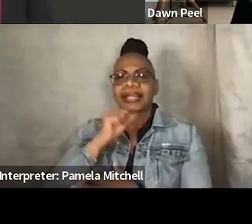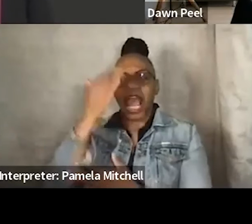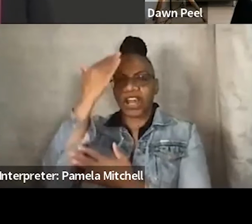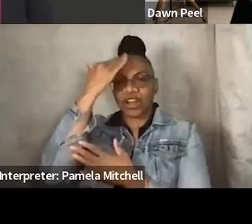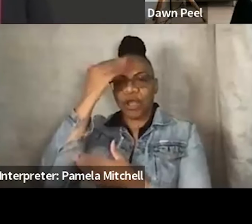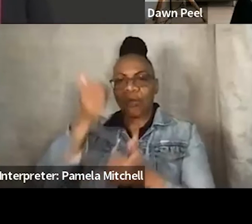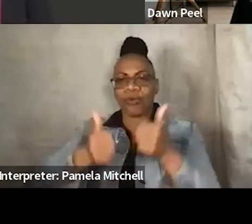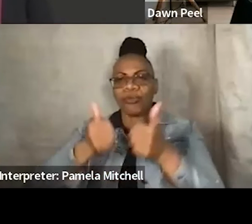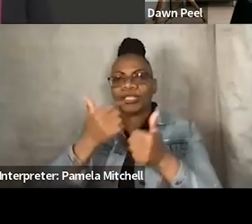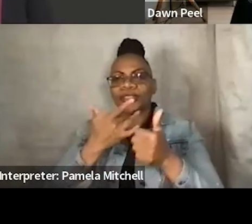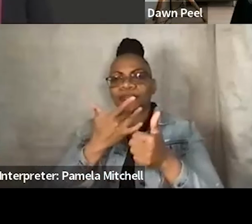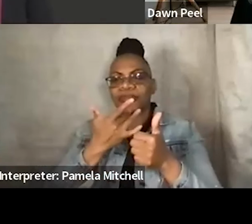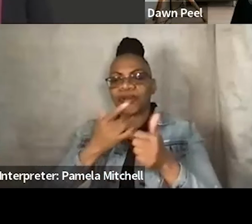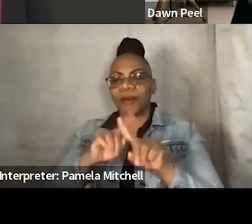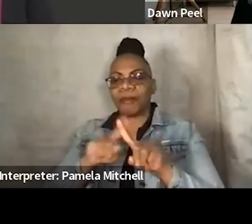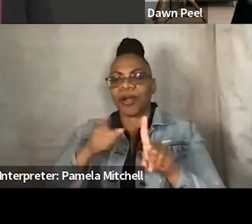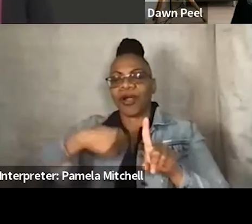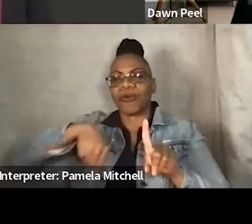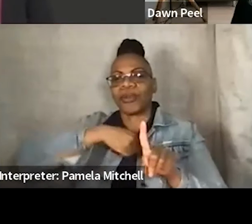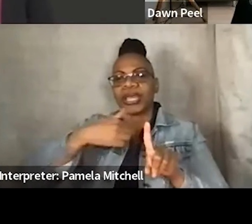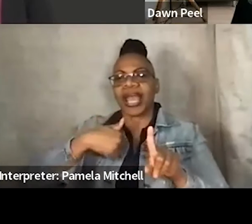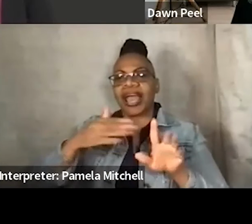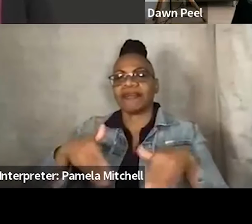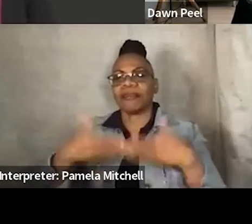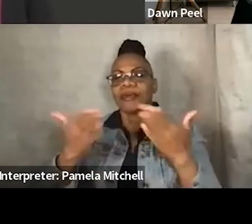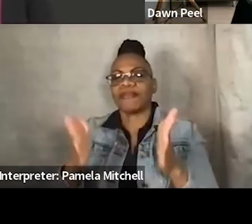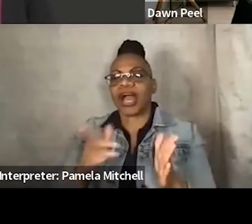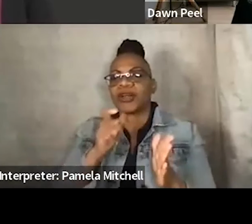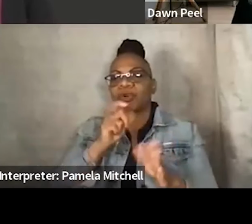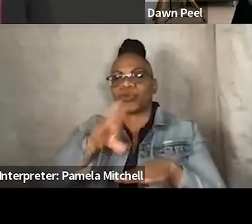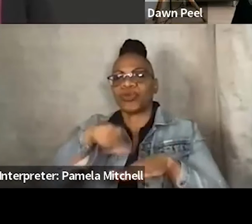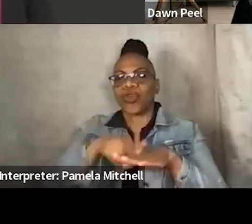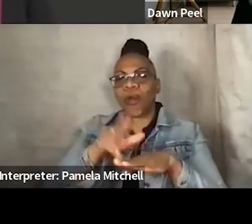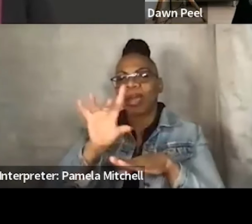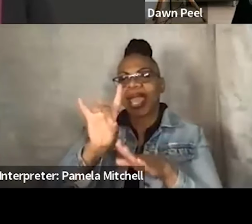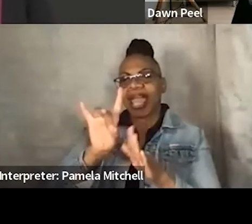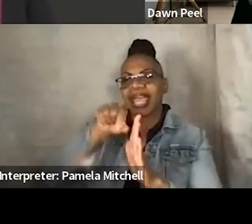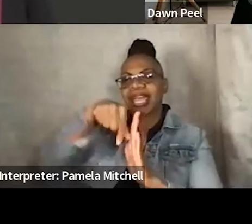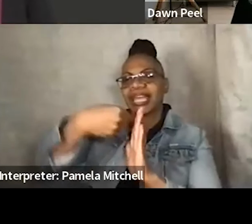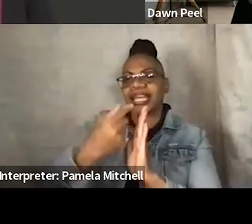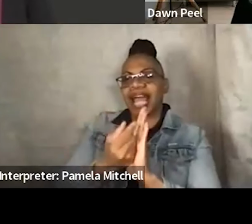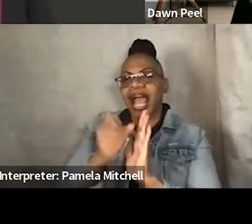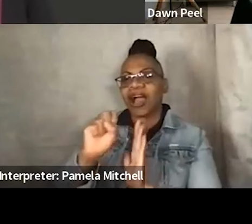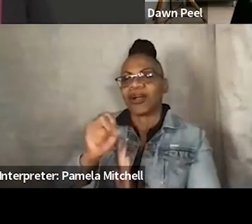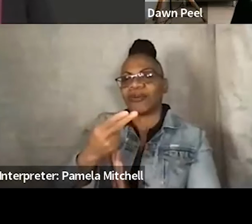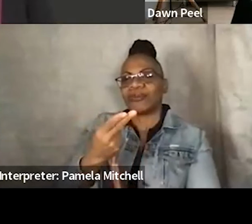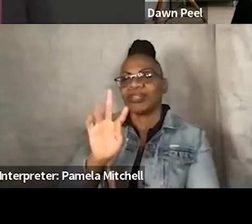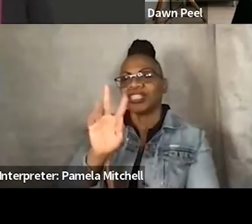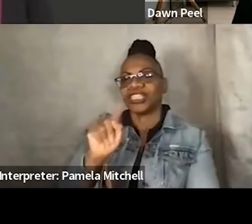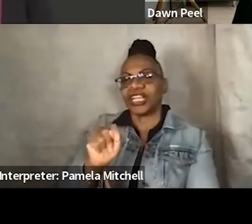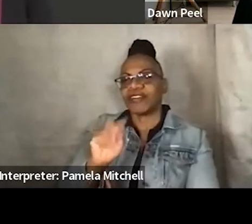We have a provider that does your typical, you know, eight-hour shift, 40 hours a week.